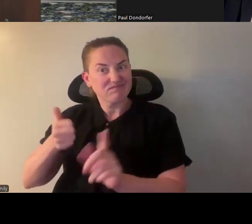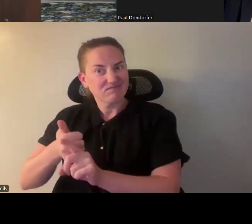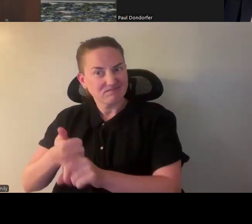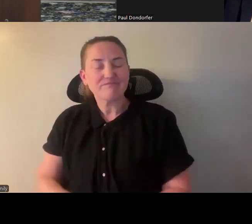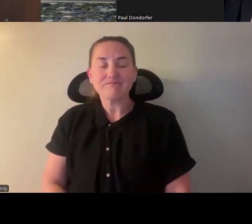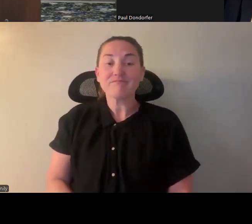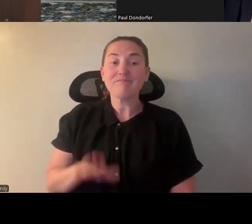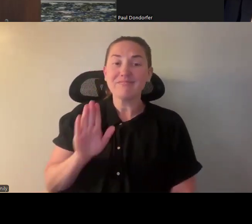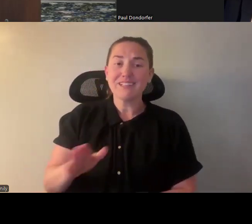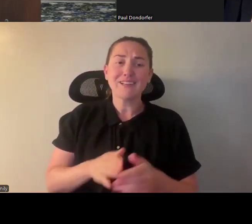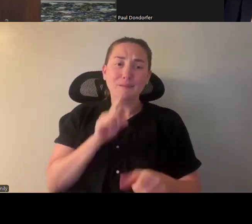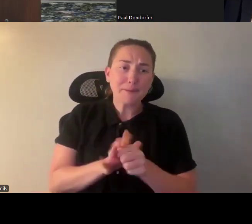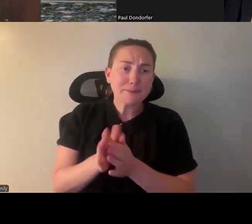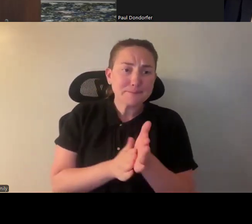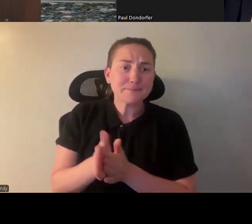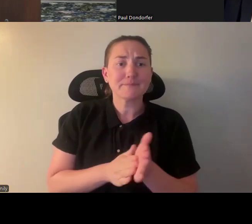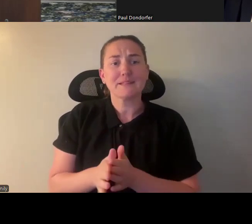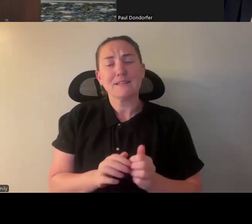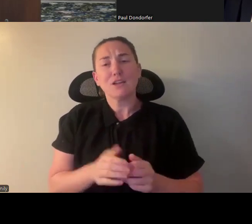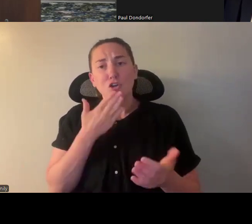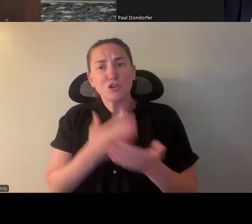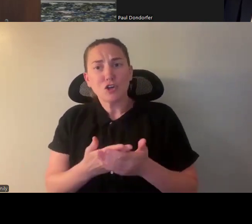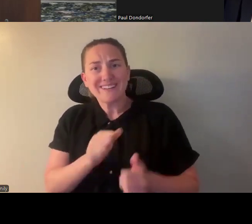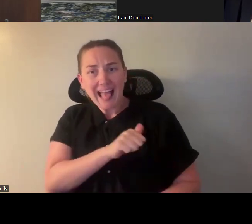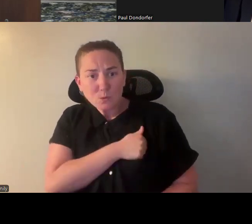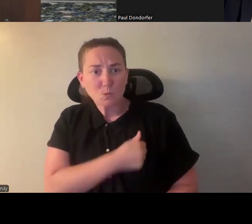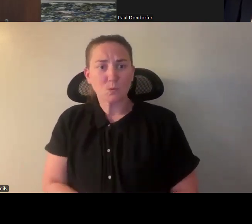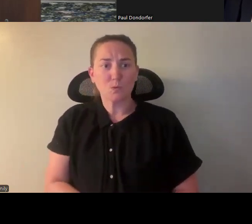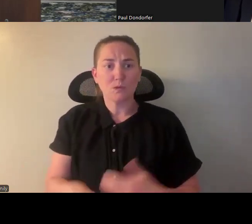sportsmanship and record- setting performance have made him a role model to aspiring athletes